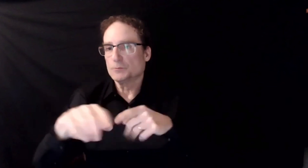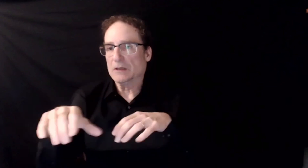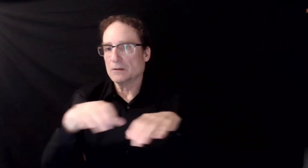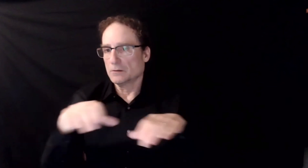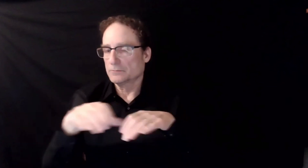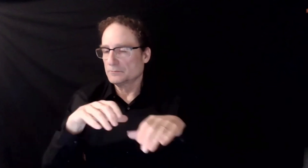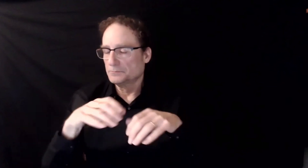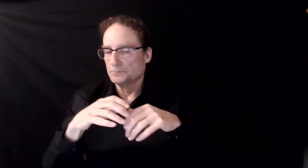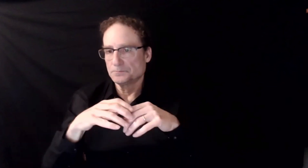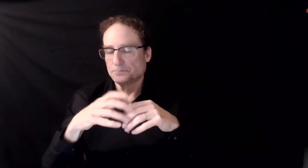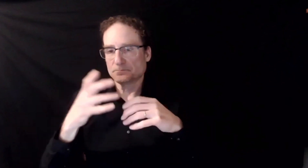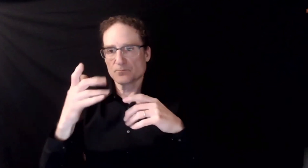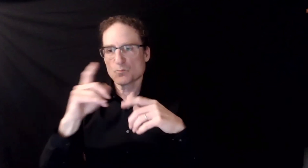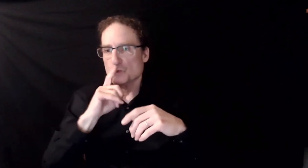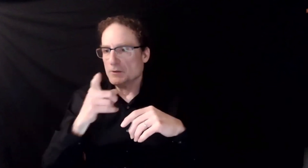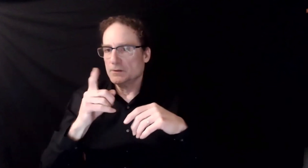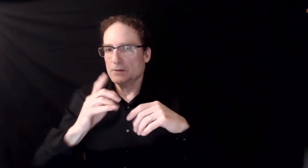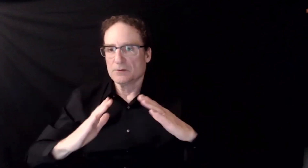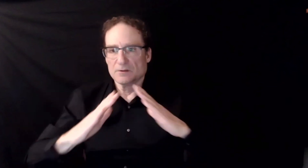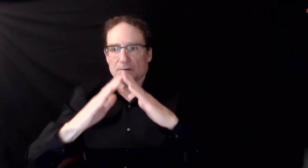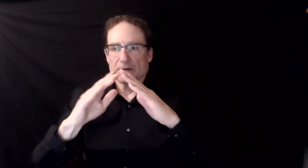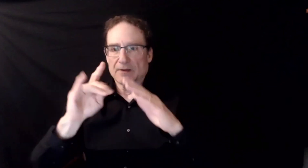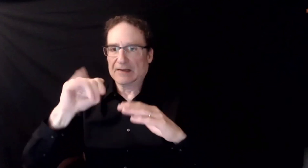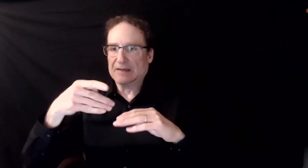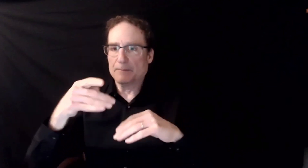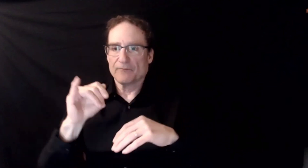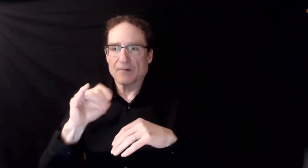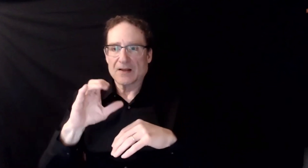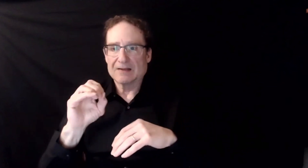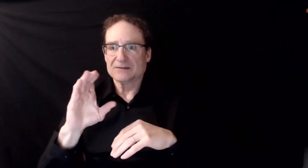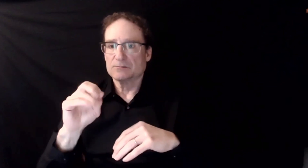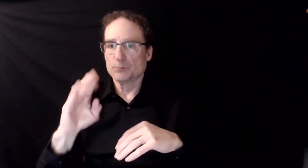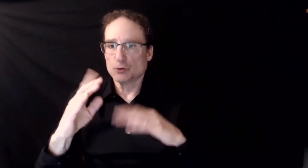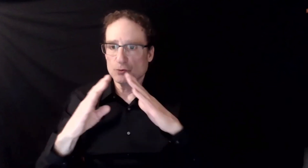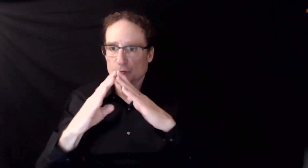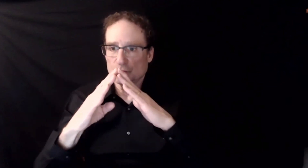I'm sure that there is a lot of work yet to be done within our community,